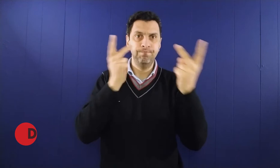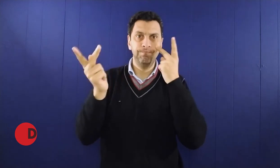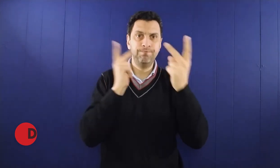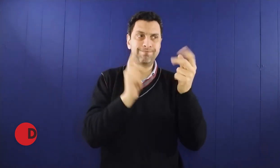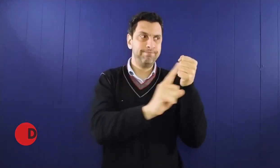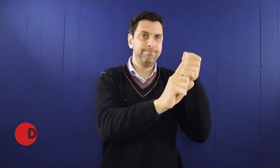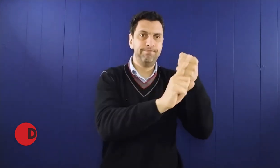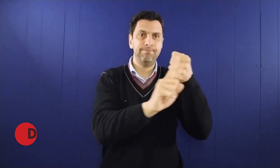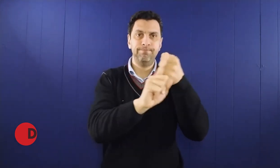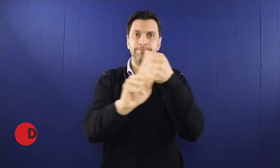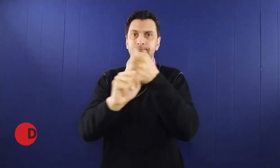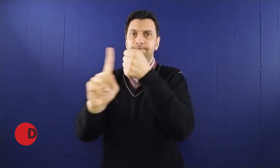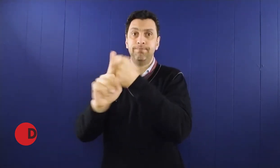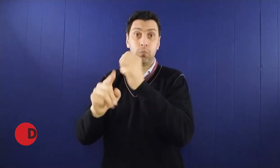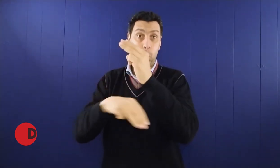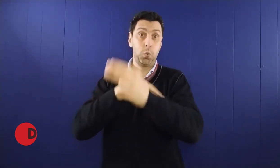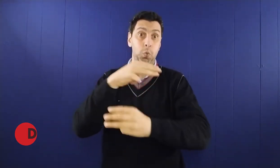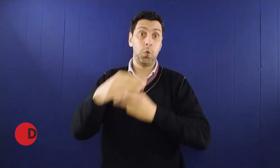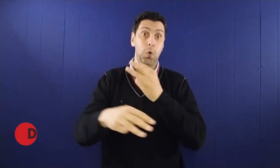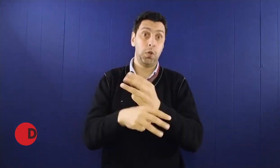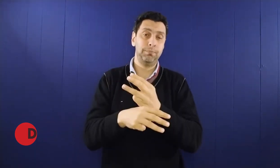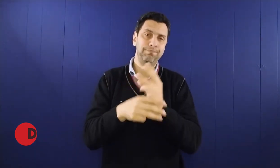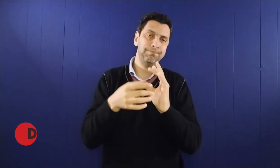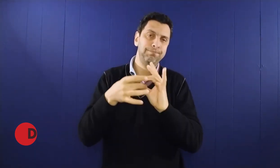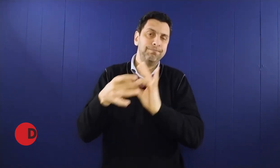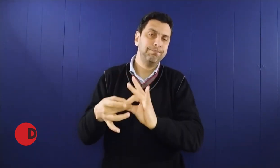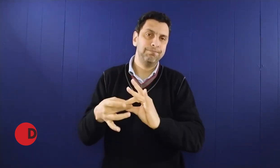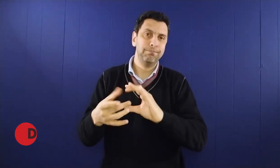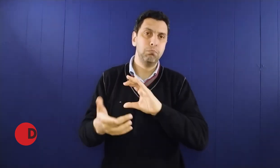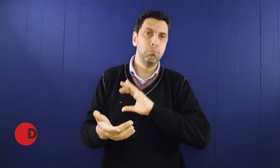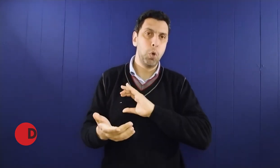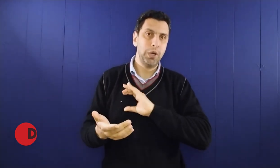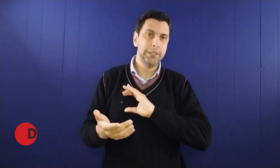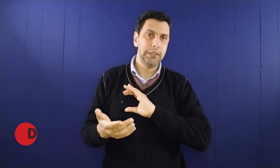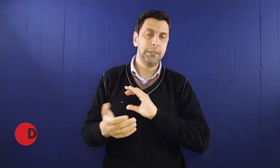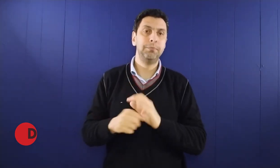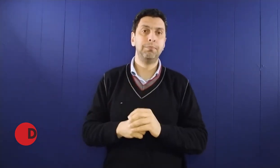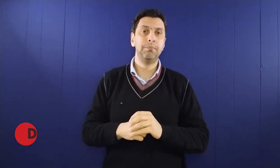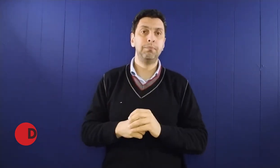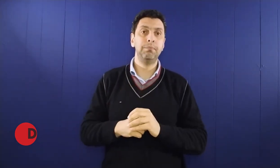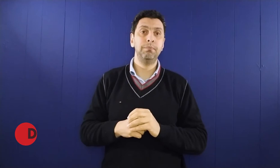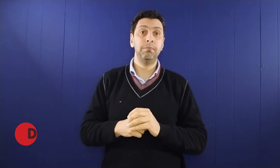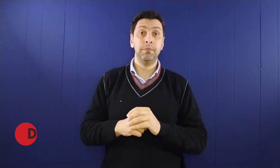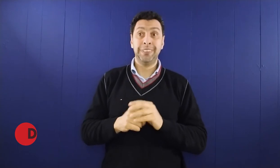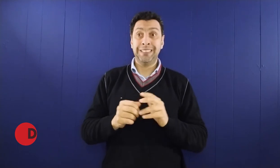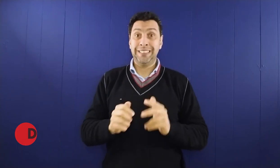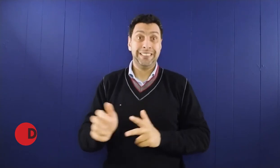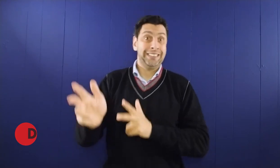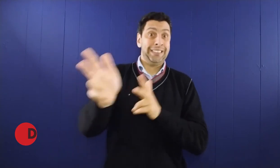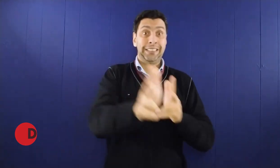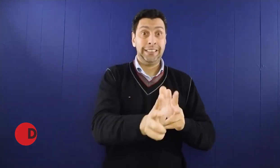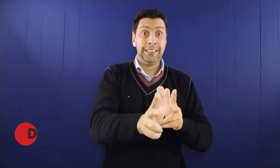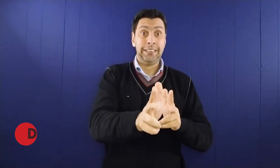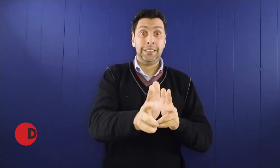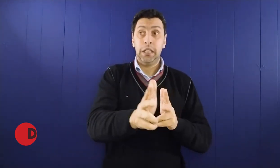due to incidents happening around the world on police conduct. When pulled over,